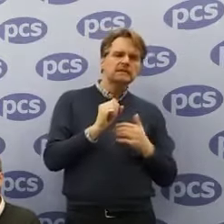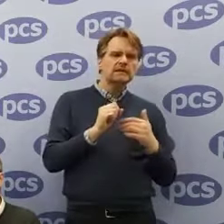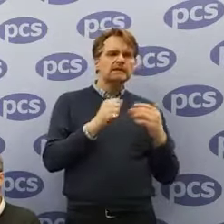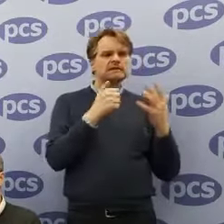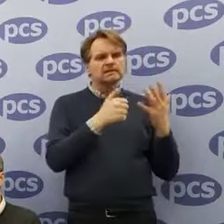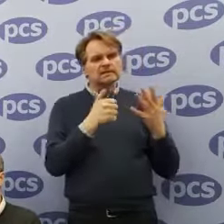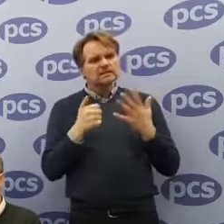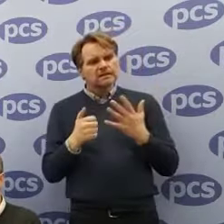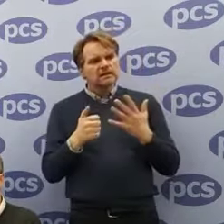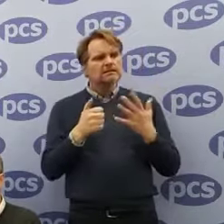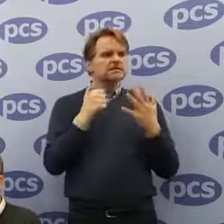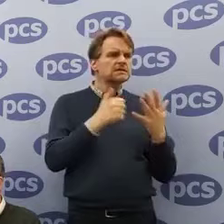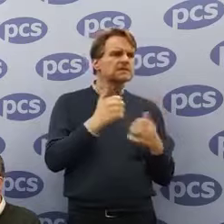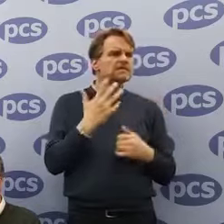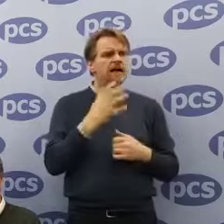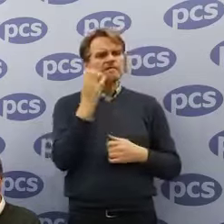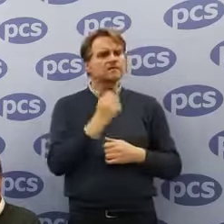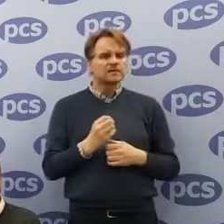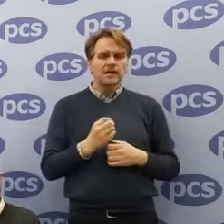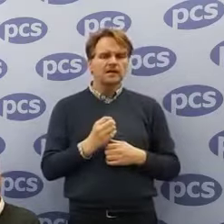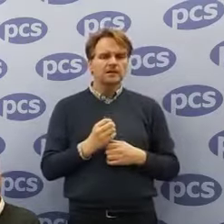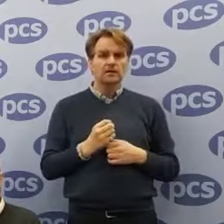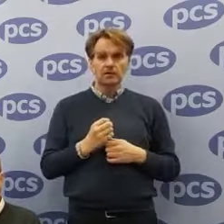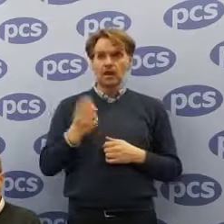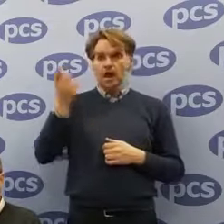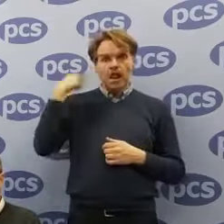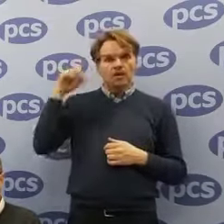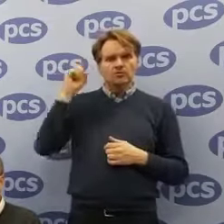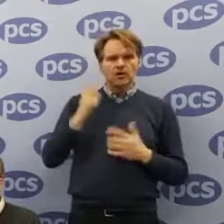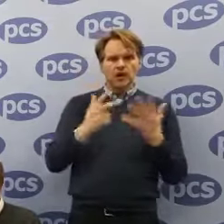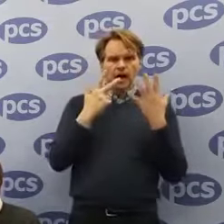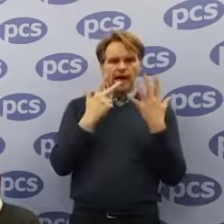so the majority for action was unprecedented. We also had the biggest